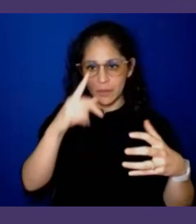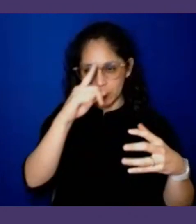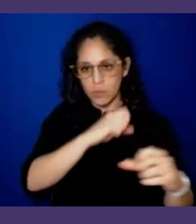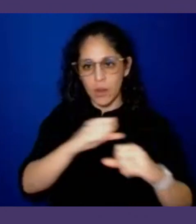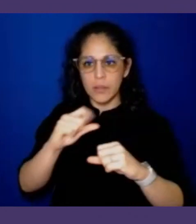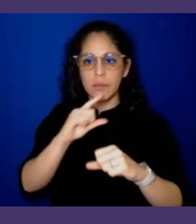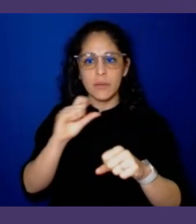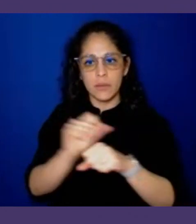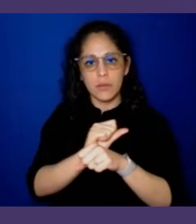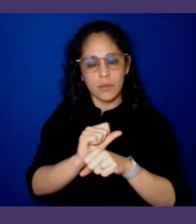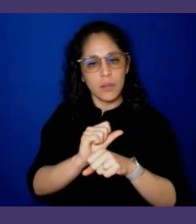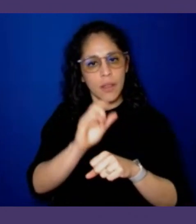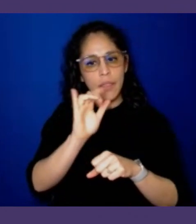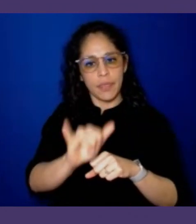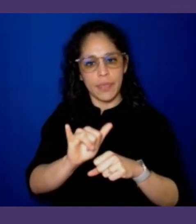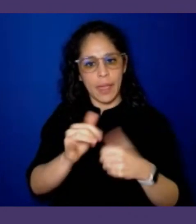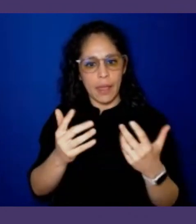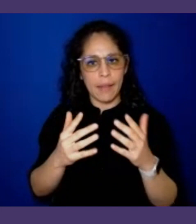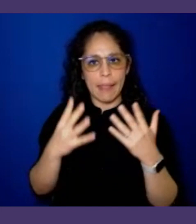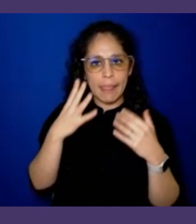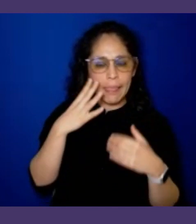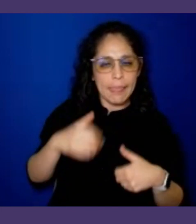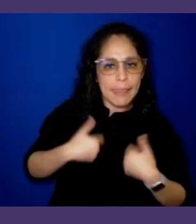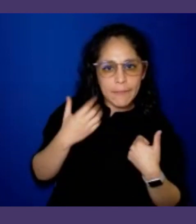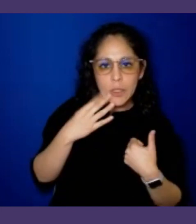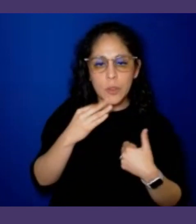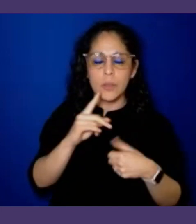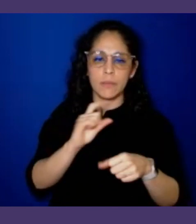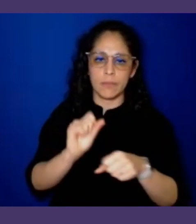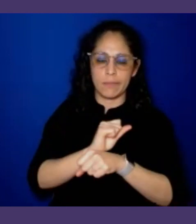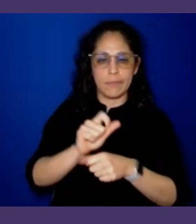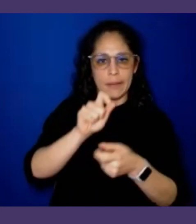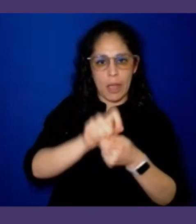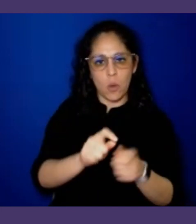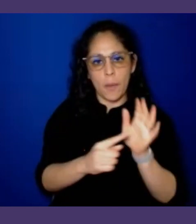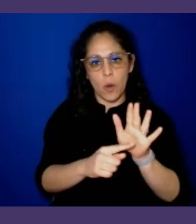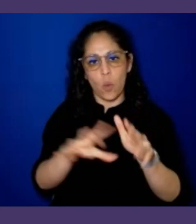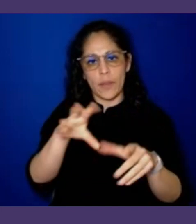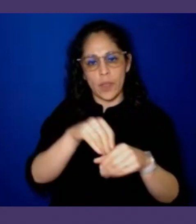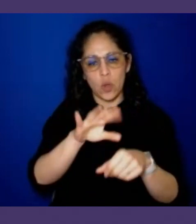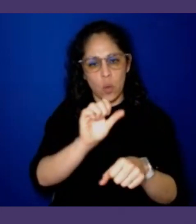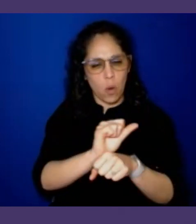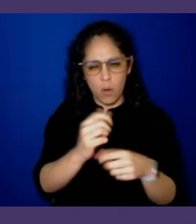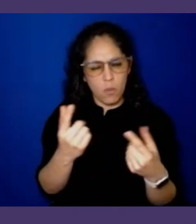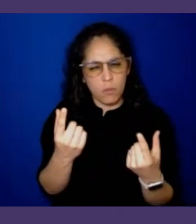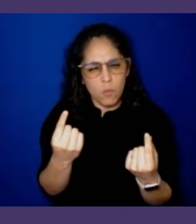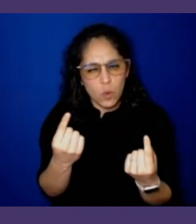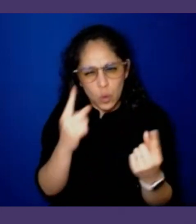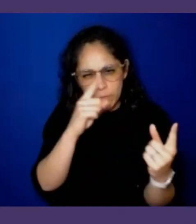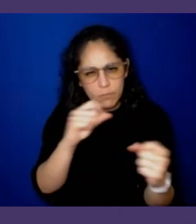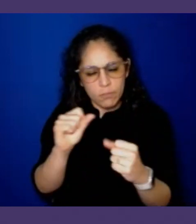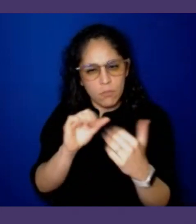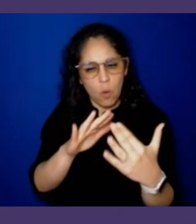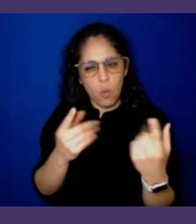accurately represented within your work? Let's start with Shawn this time. Shawn Lawton Henry: Sure. Well, indirectly,